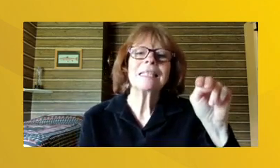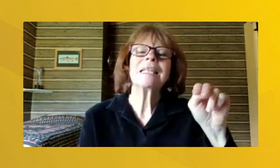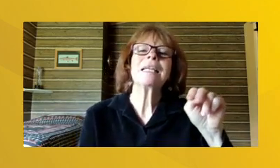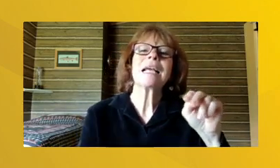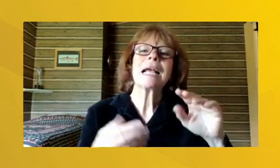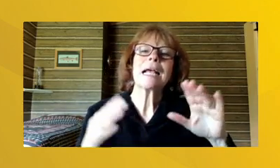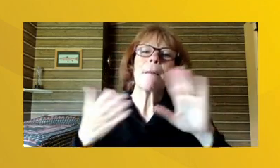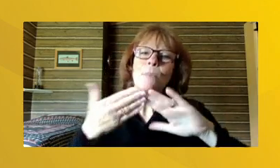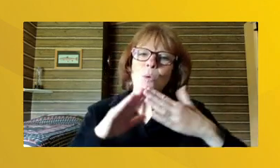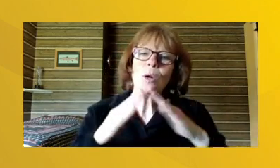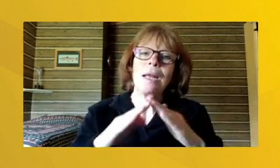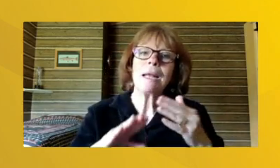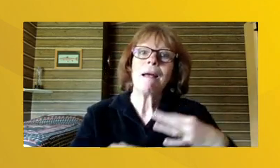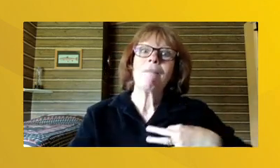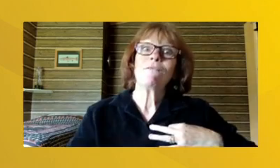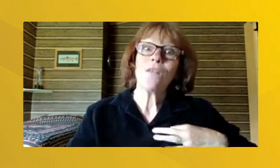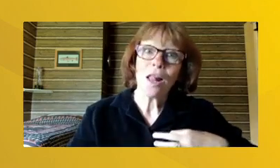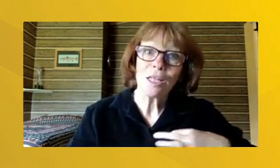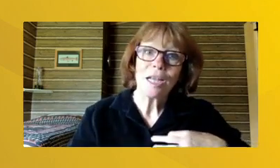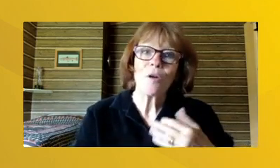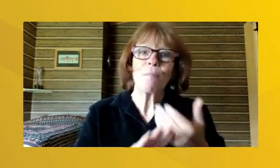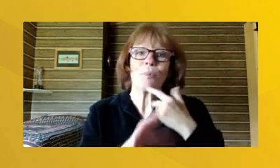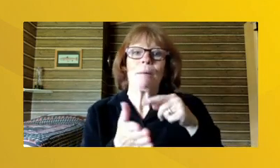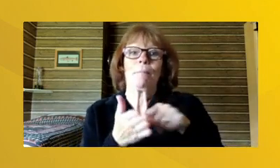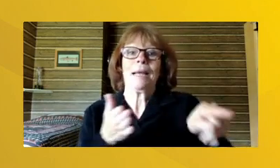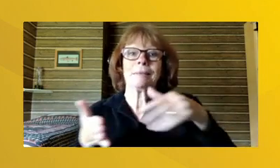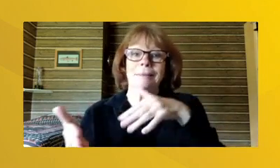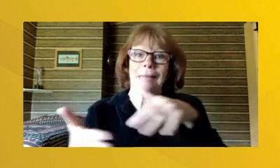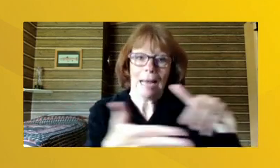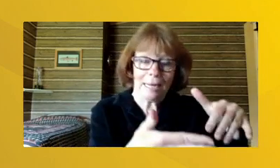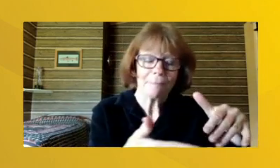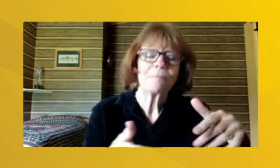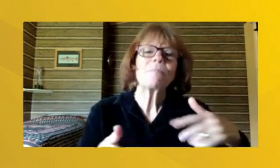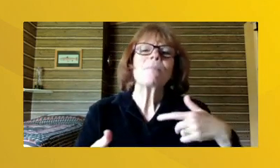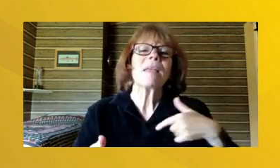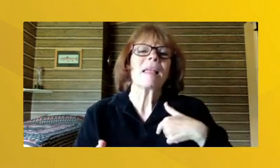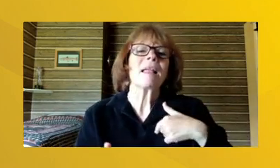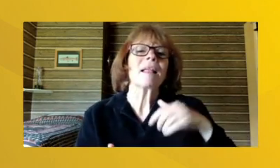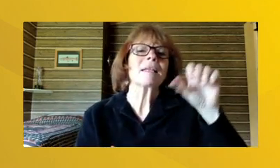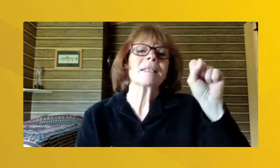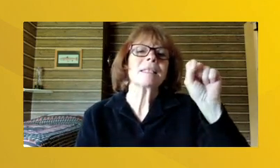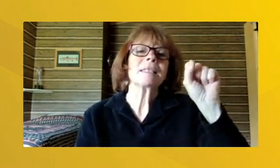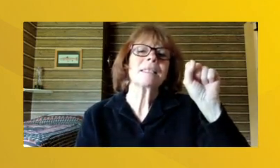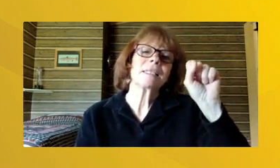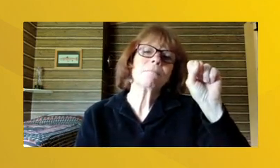And the results of that study inspired us at the Smithsonian to ensure that children